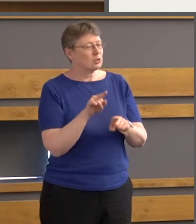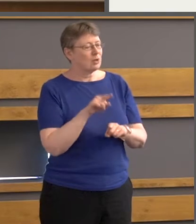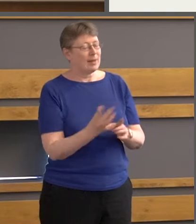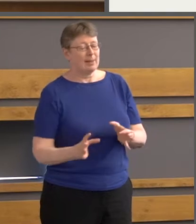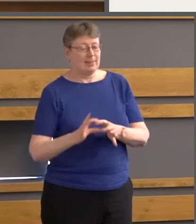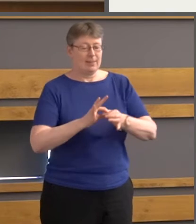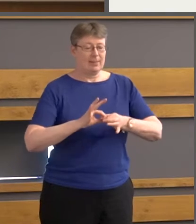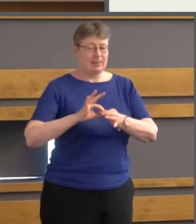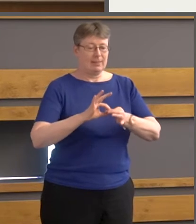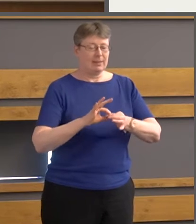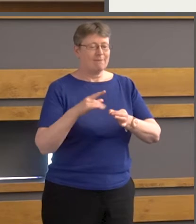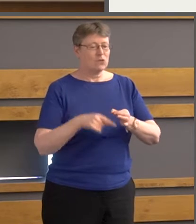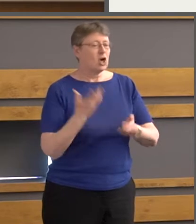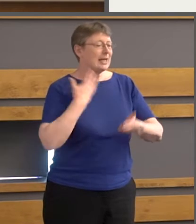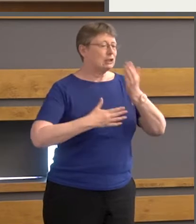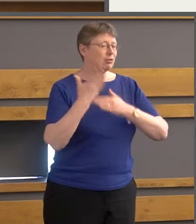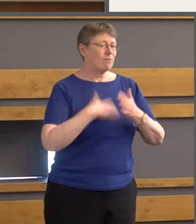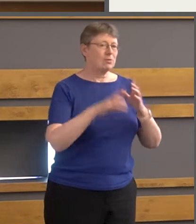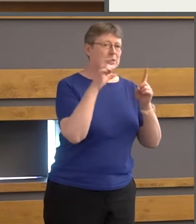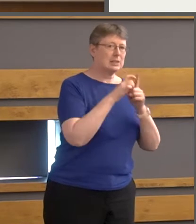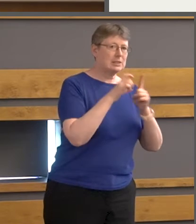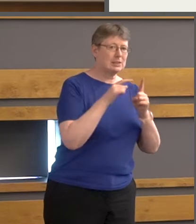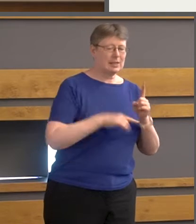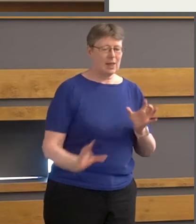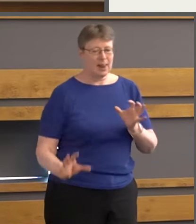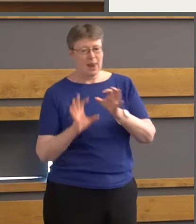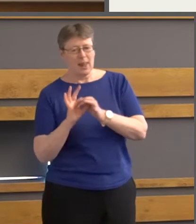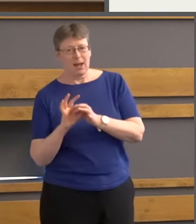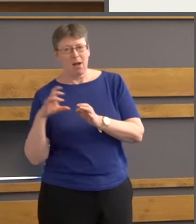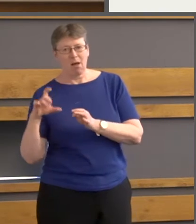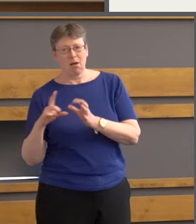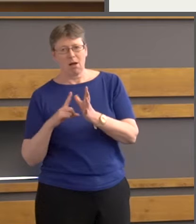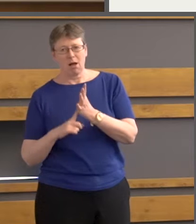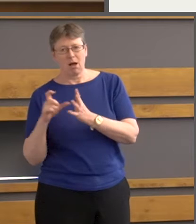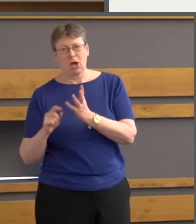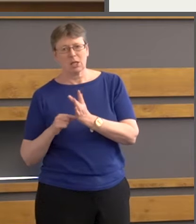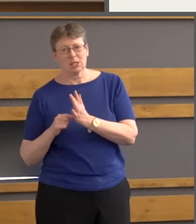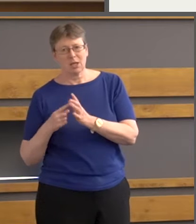of Dundee and Kolkata and the jute industry inspired her epic poem "From the Ganga to the Tay,"